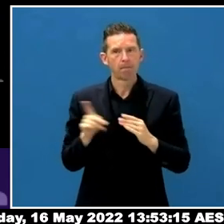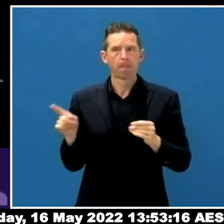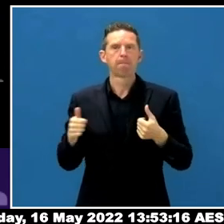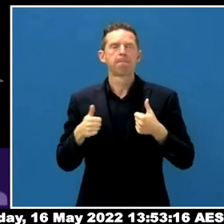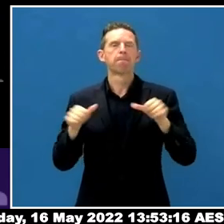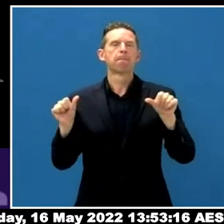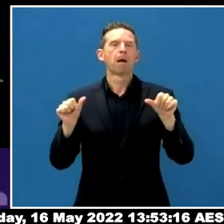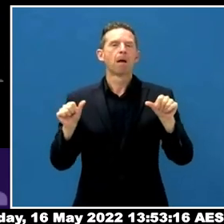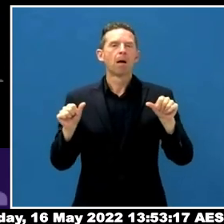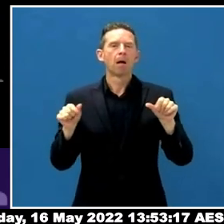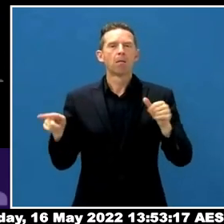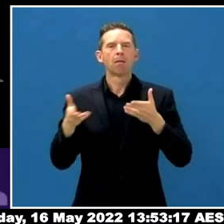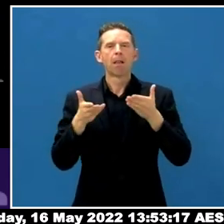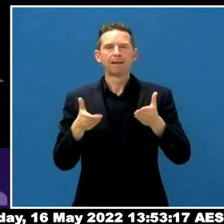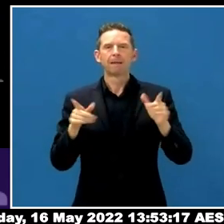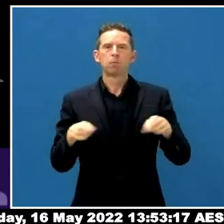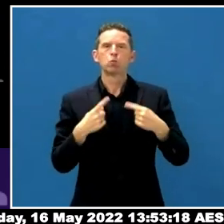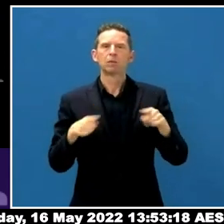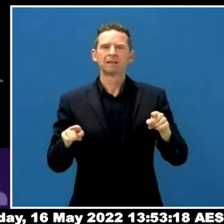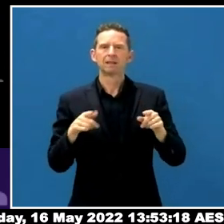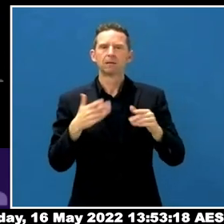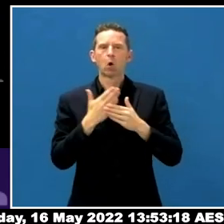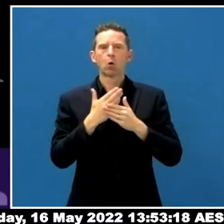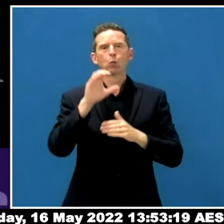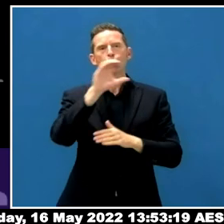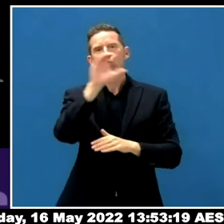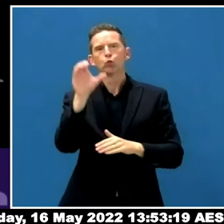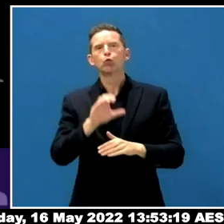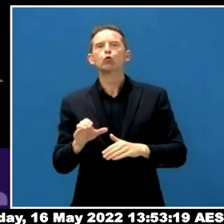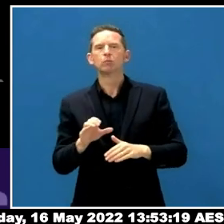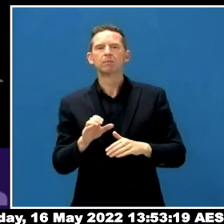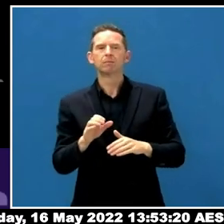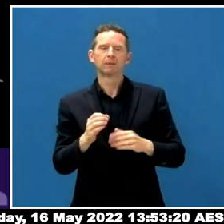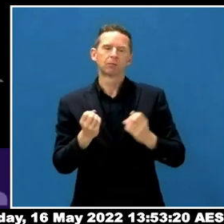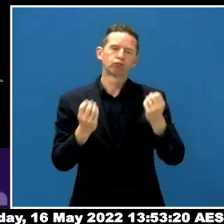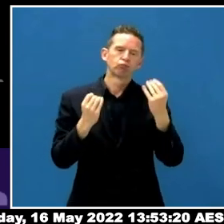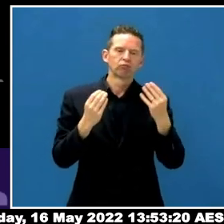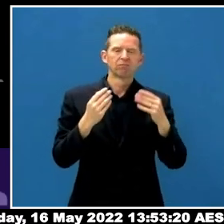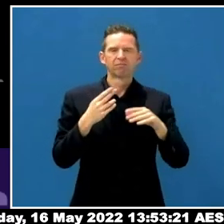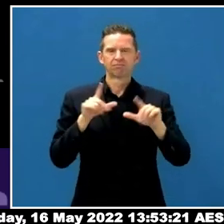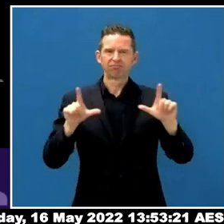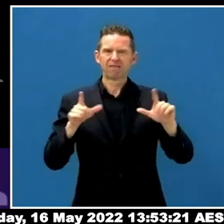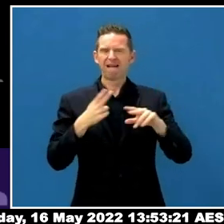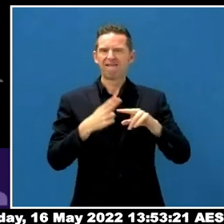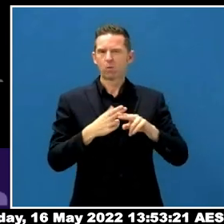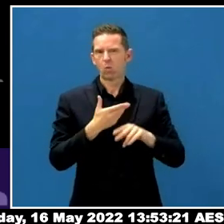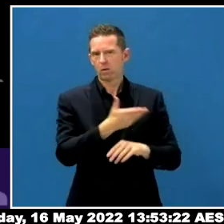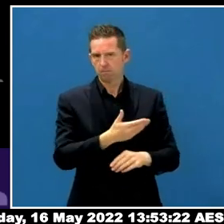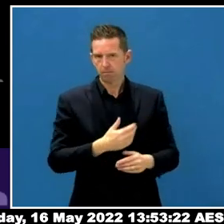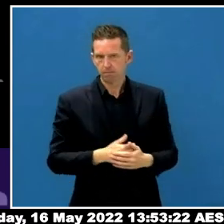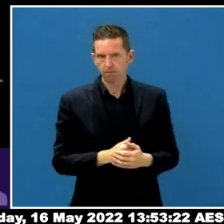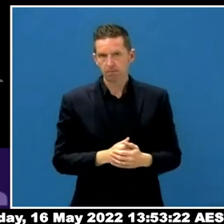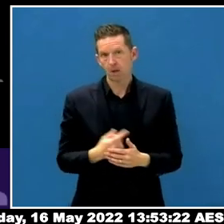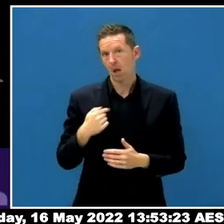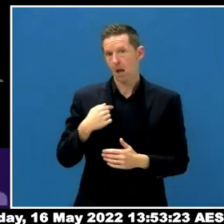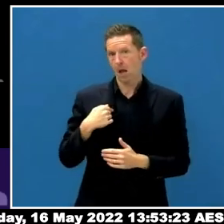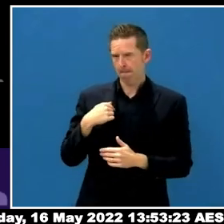Zoom. MR FOGARTY: Yes. And I asked them - I chose two of the support workers that I knew that Simon had a